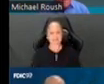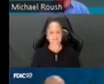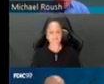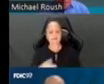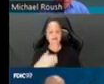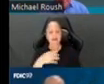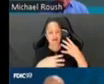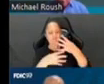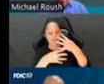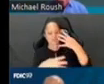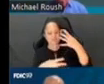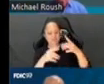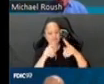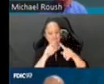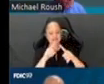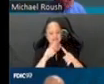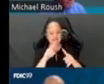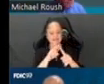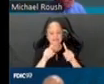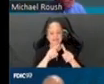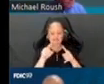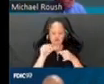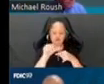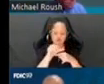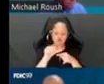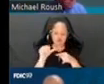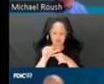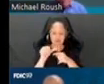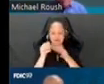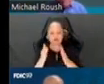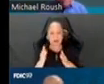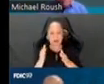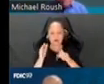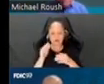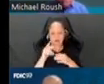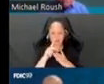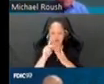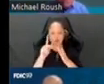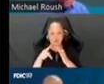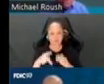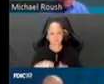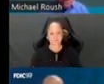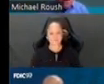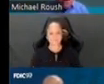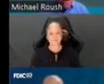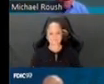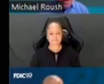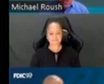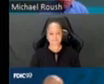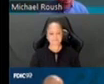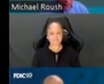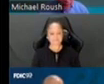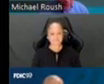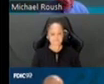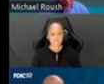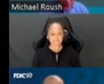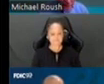of the trainer to training programs.